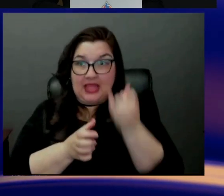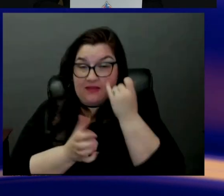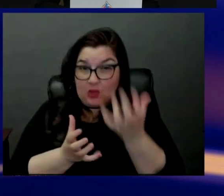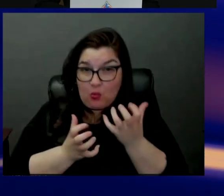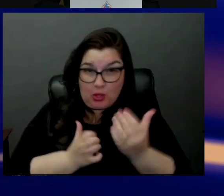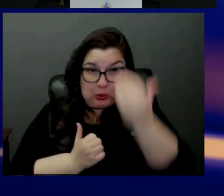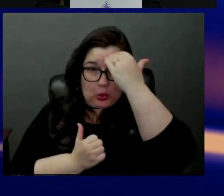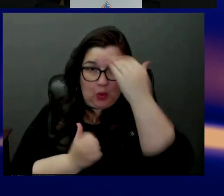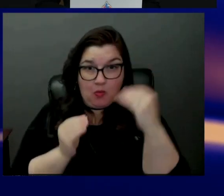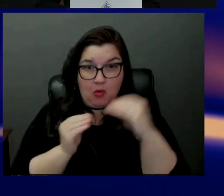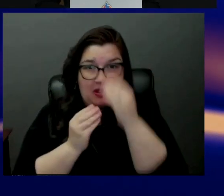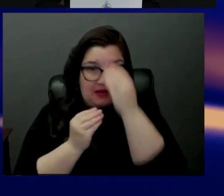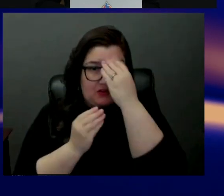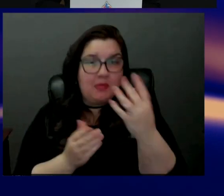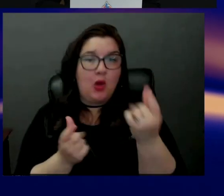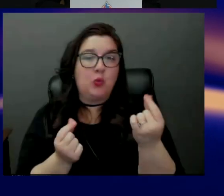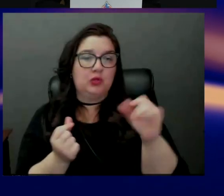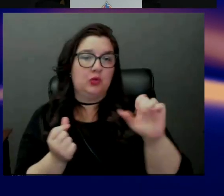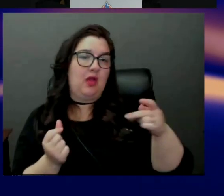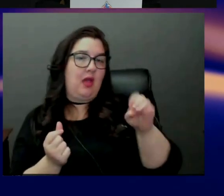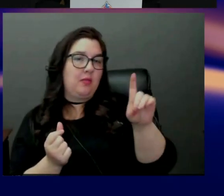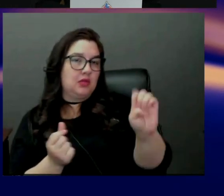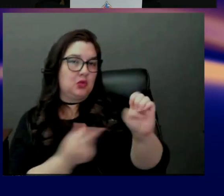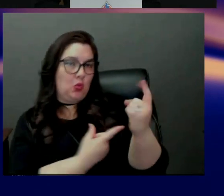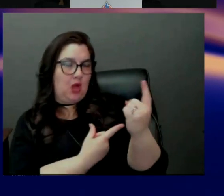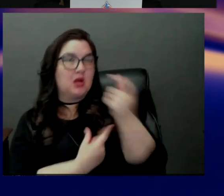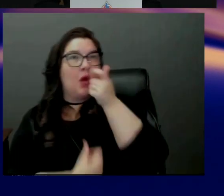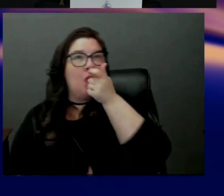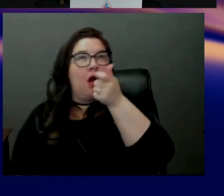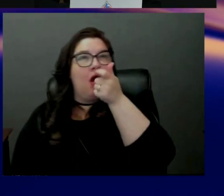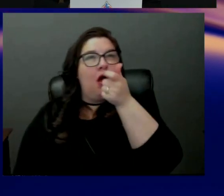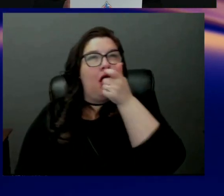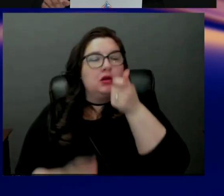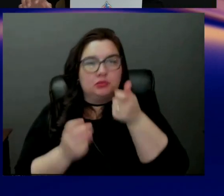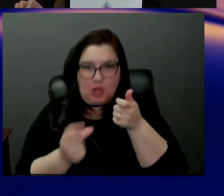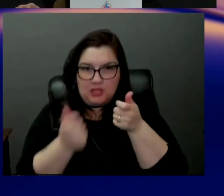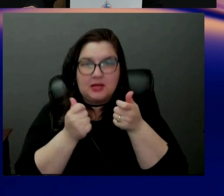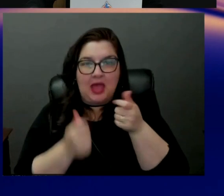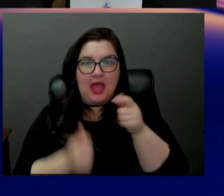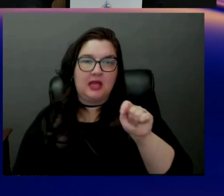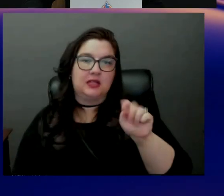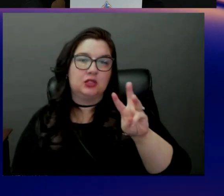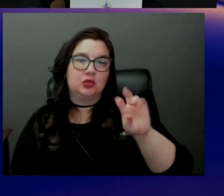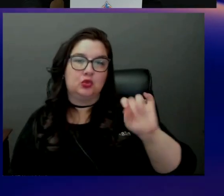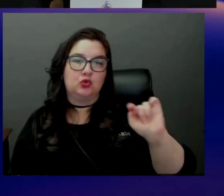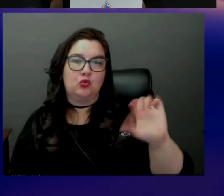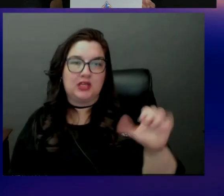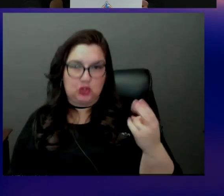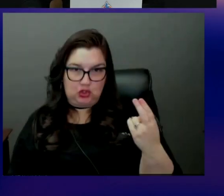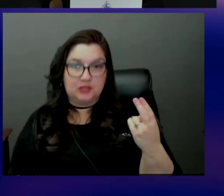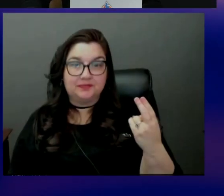you can check out episode one. You can watch it on demand on Twitch. So feel free to check that out.